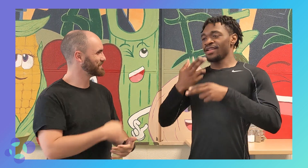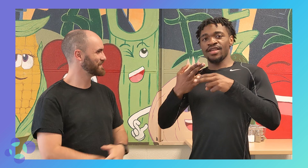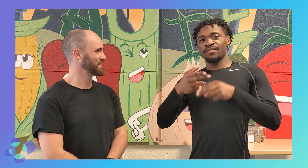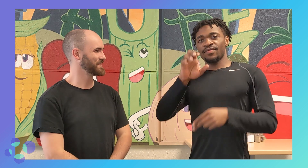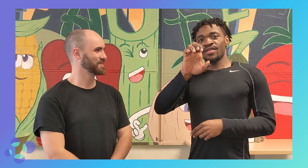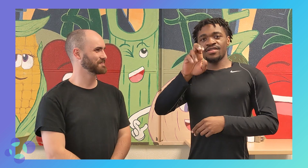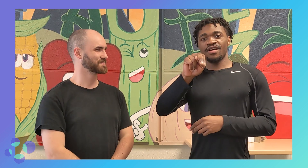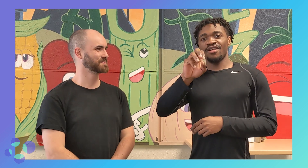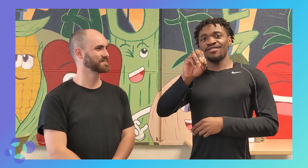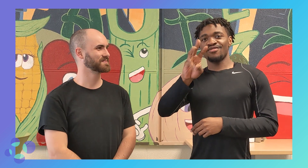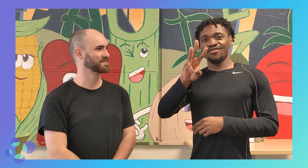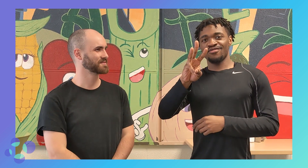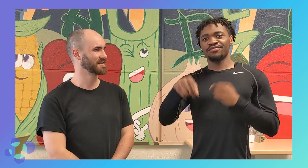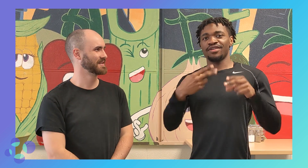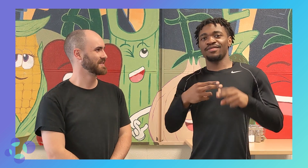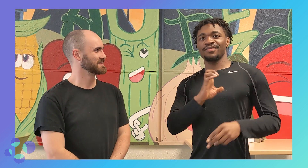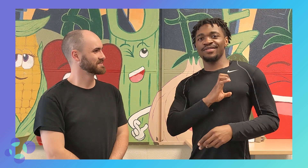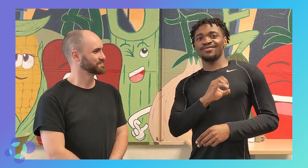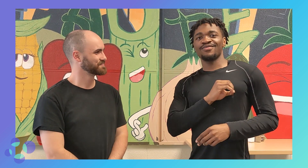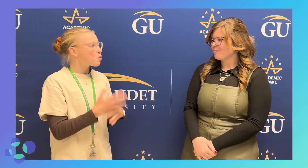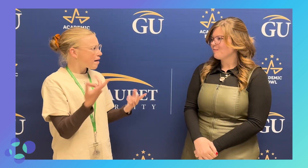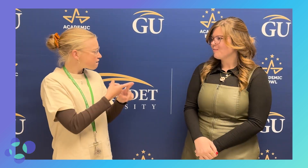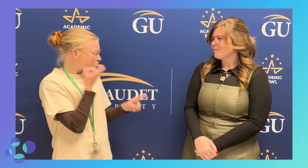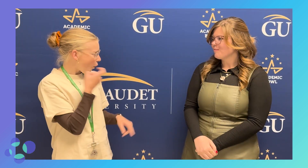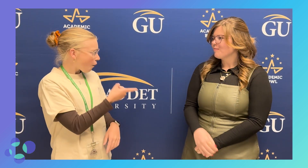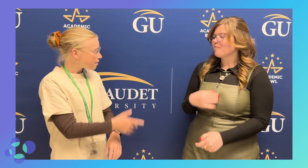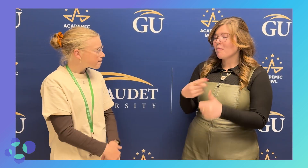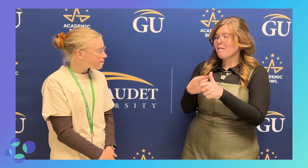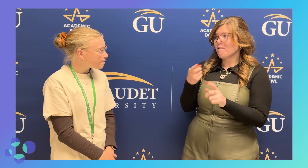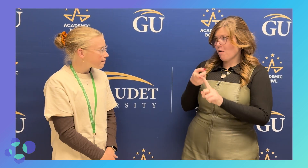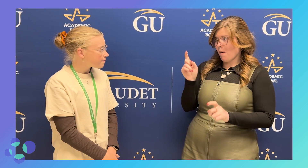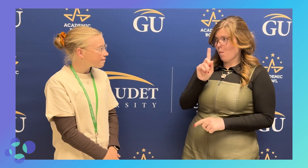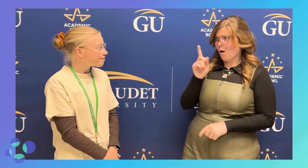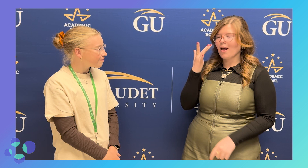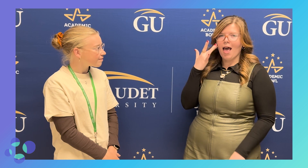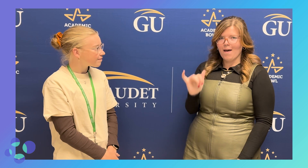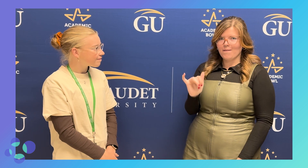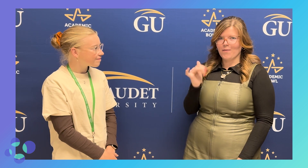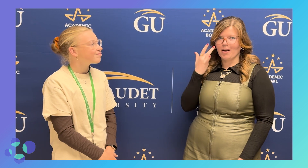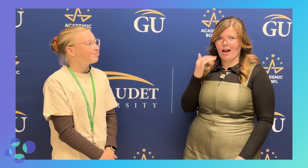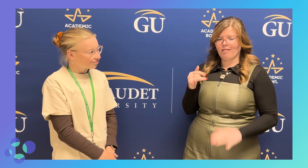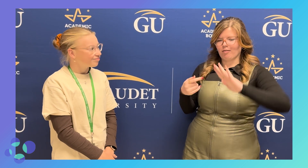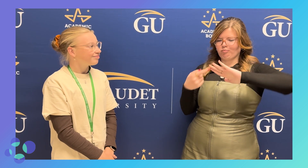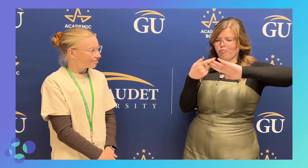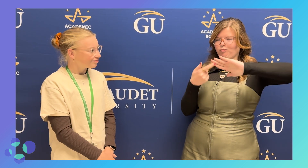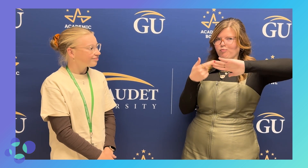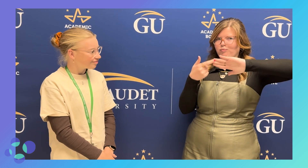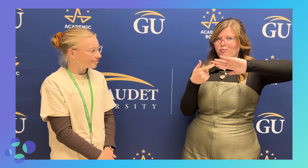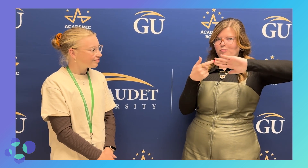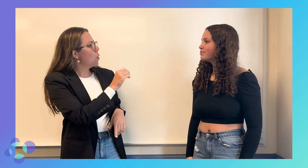My name is Enow. Where are you from? I’m from California.